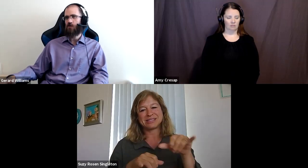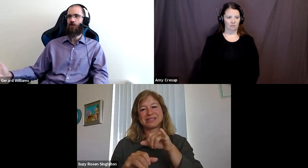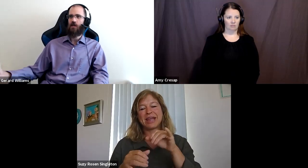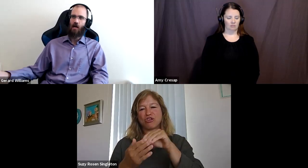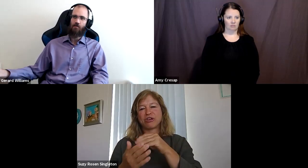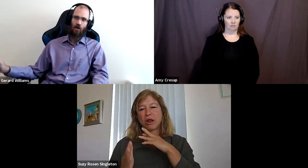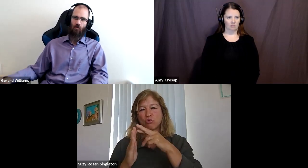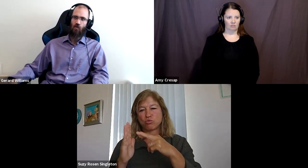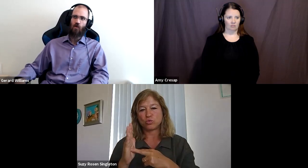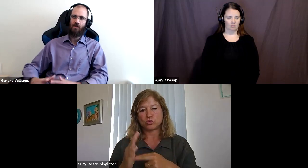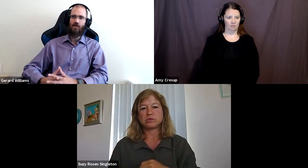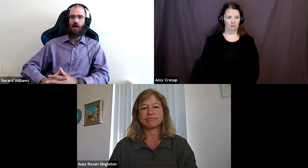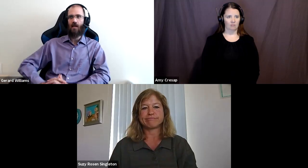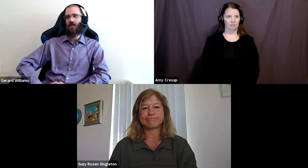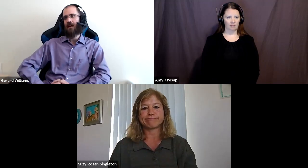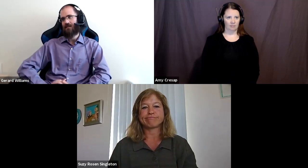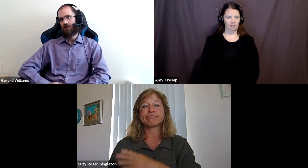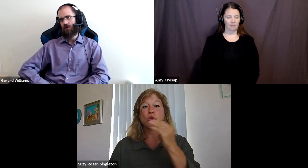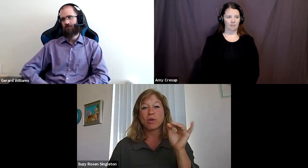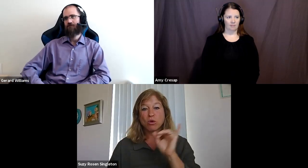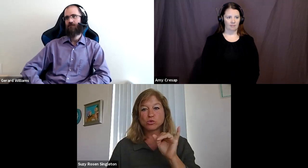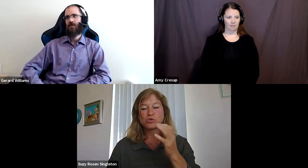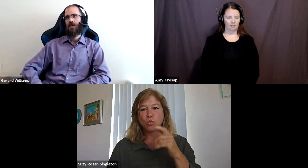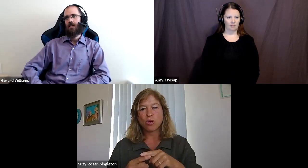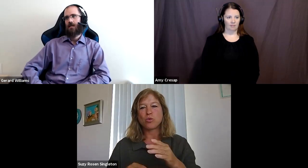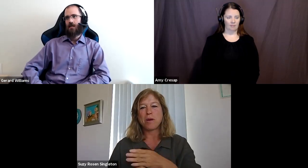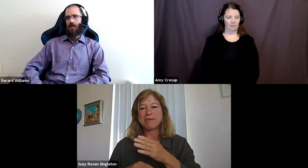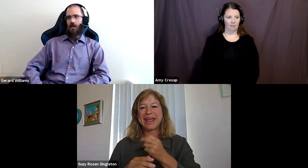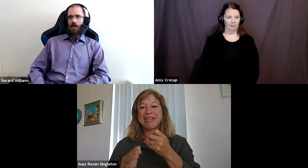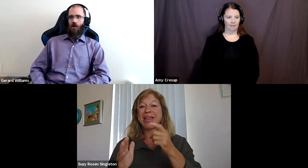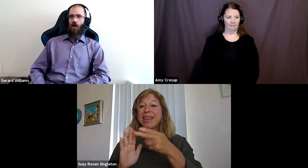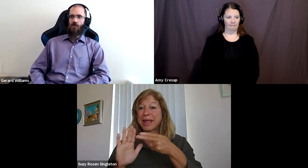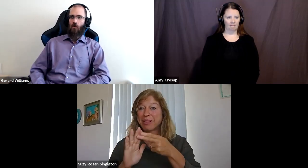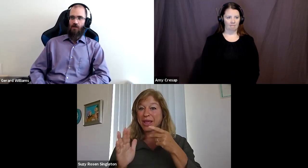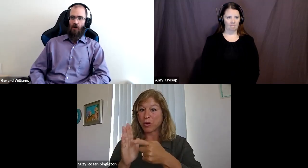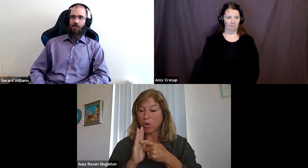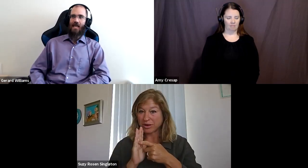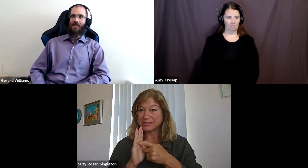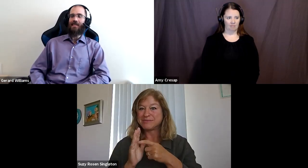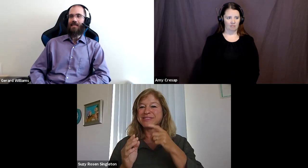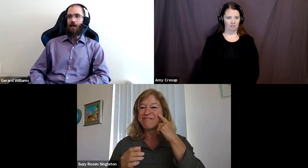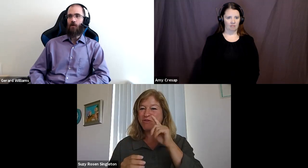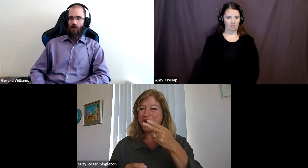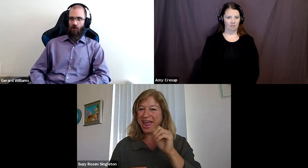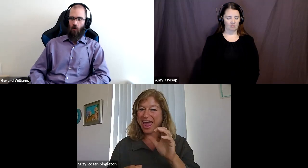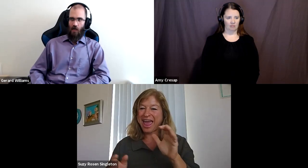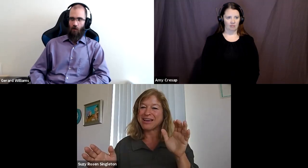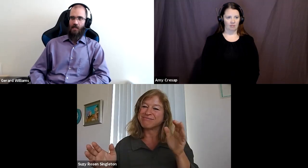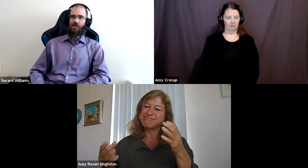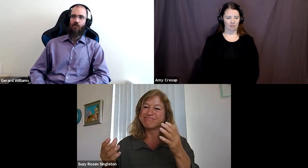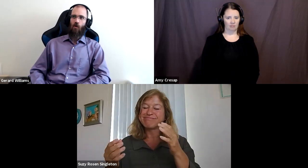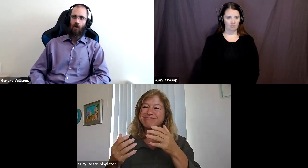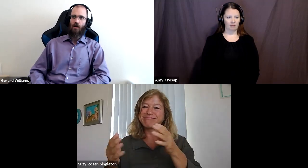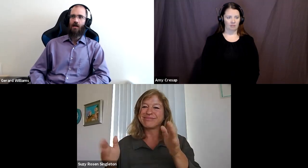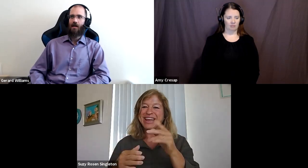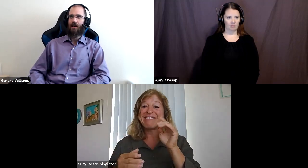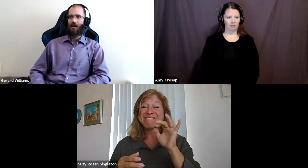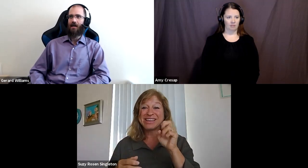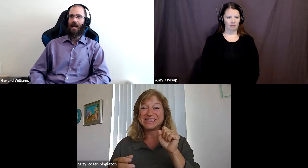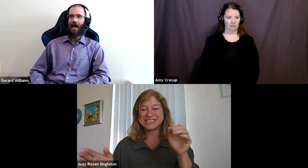we wanted to update our standards. Also update the labeling requirements for